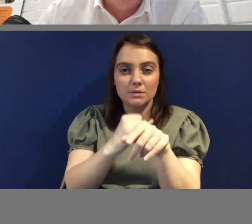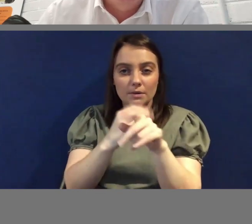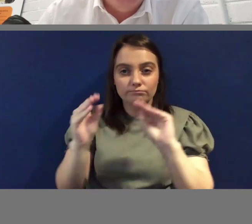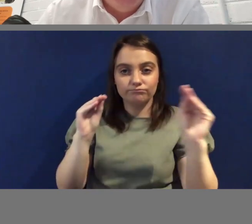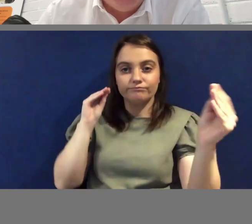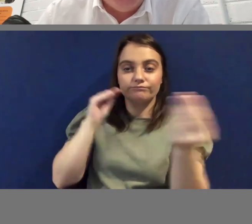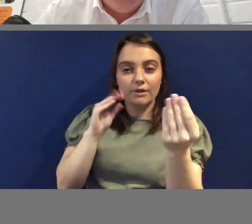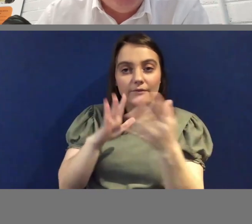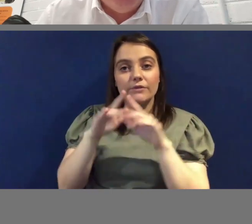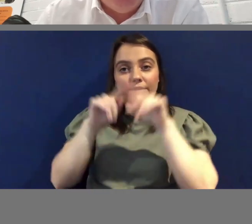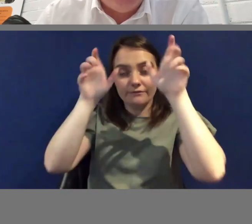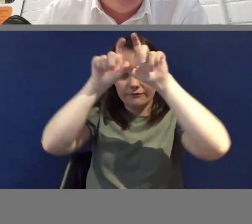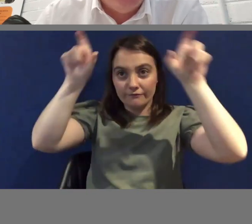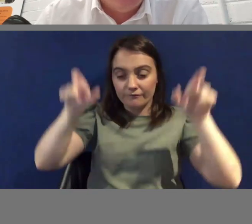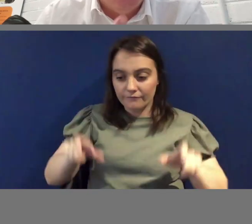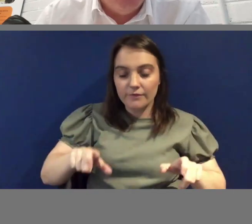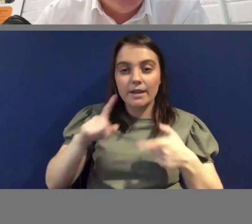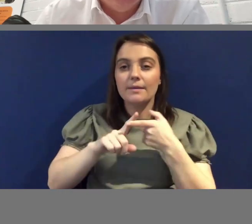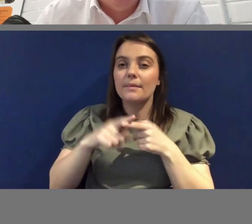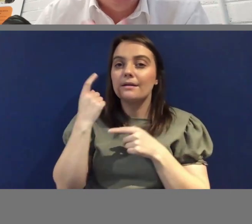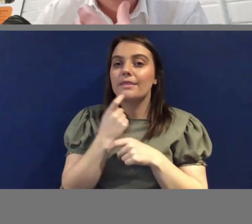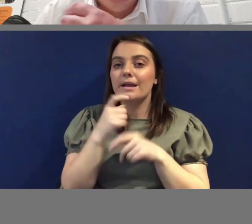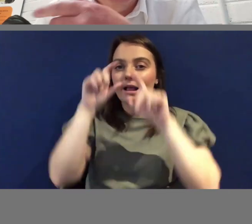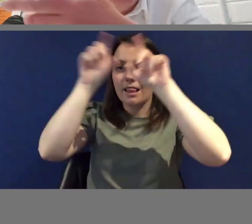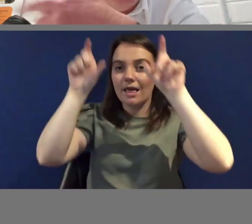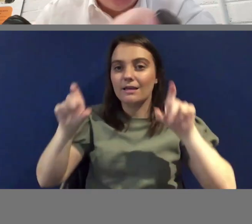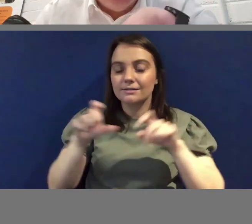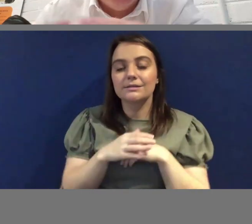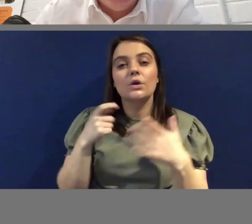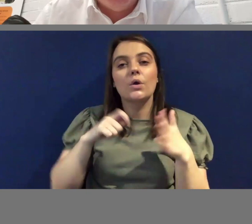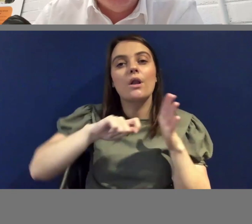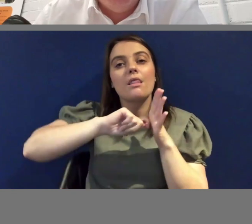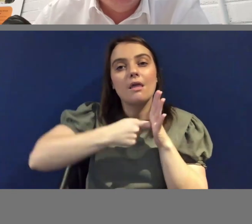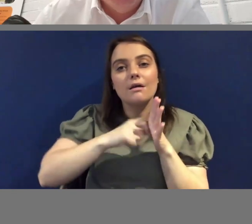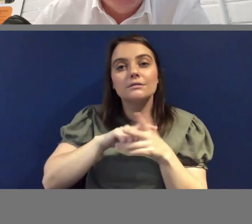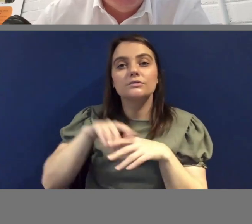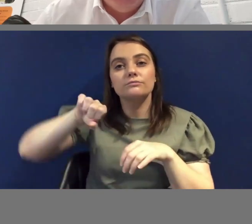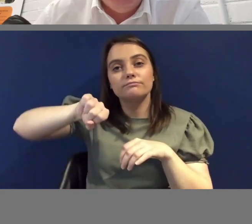that so again keep an eye on that but things like door locks things like returns on the door handles